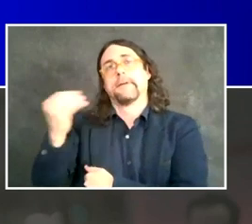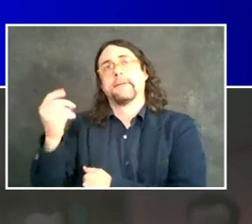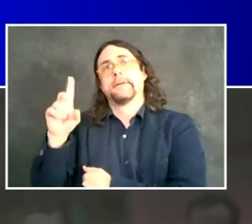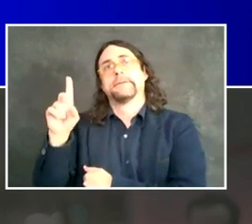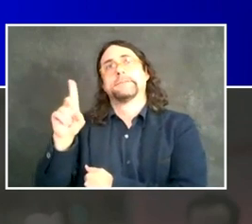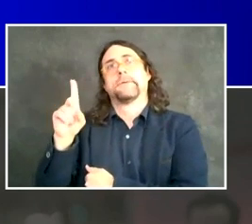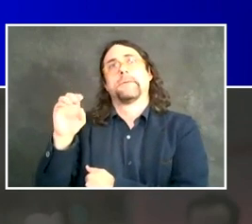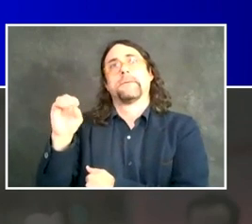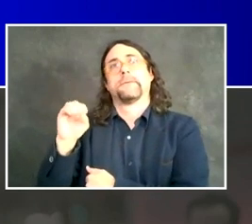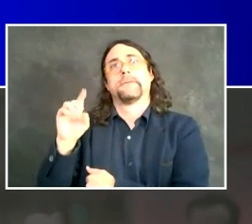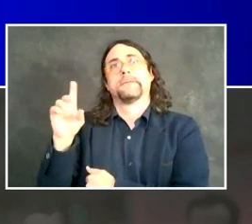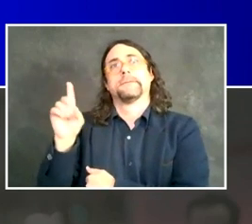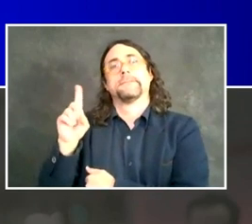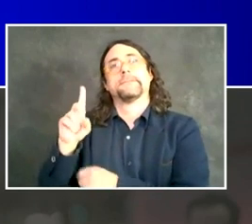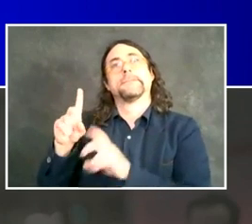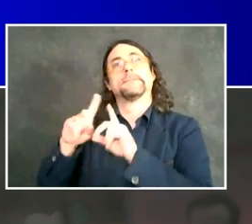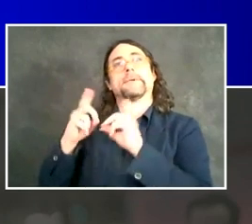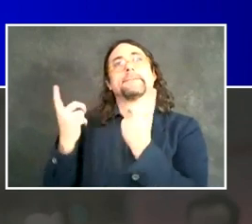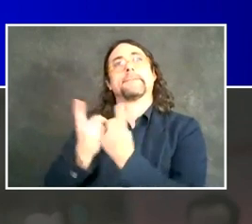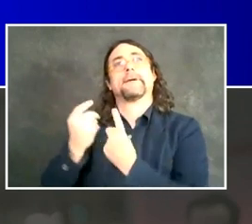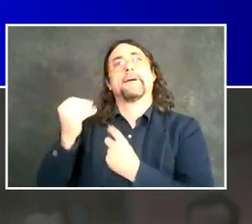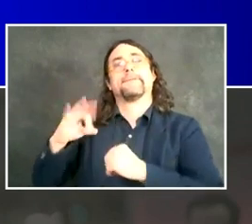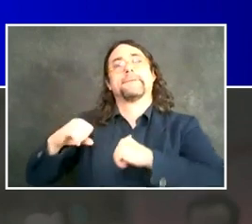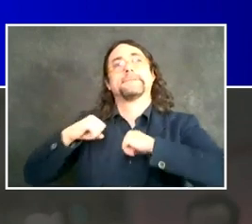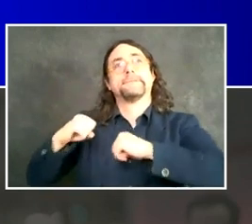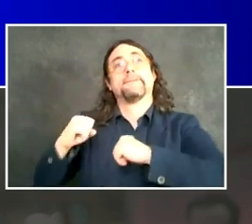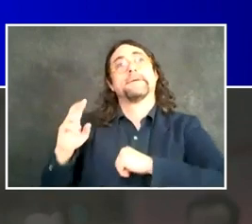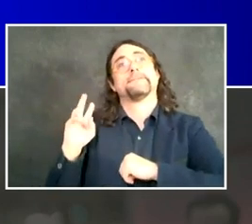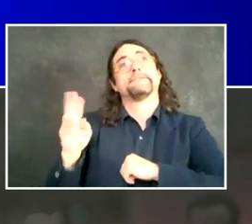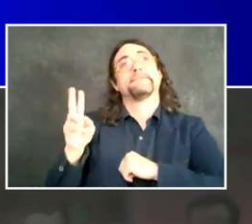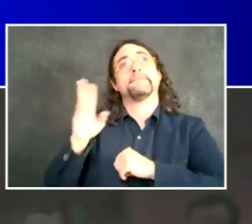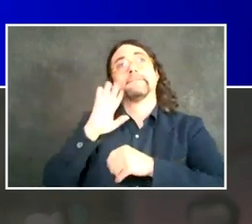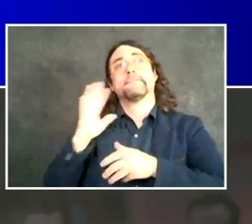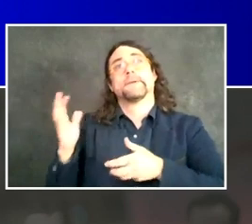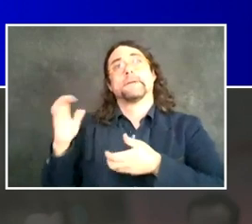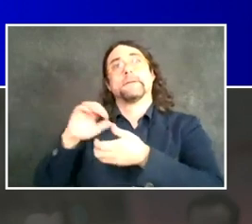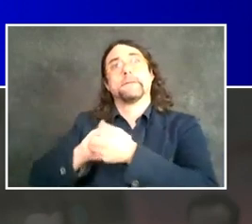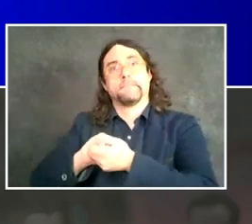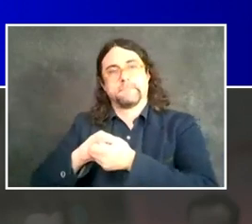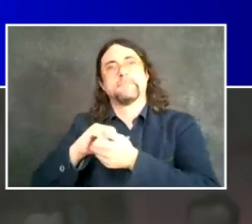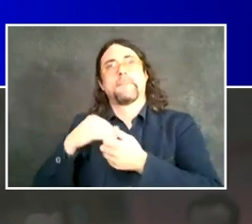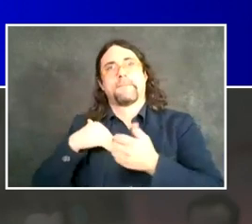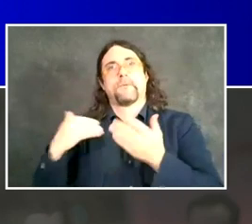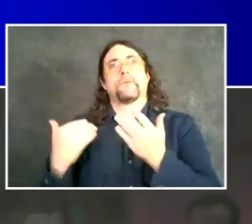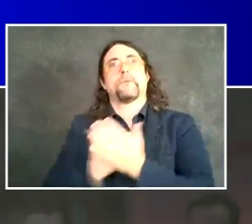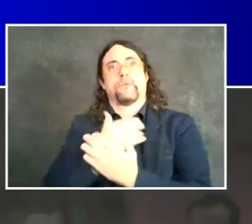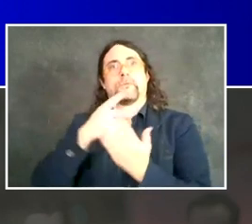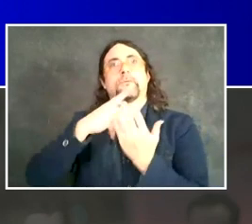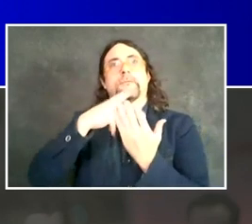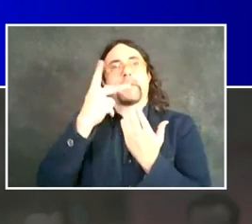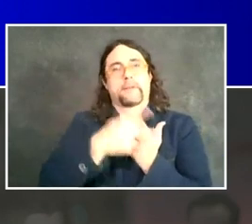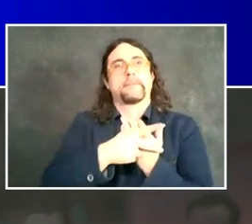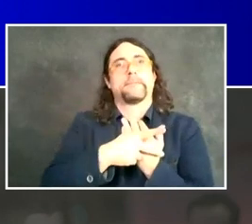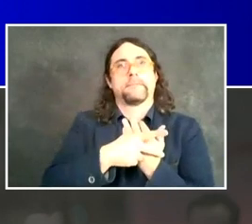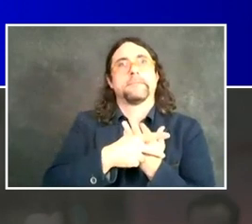SHE HAS DEVOTED HER TIME AS FIRST LADY TO BREAKING DOWN THE STIGMA THAT STANDS IN THE WAY